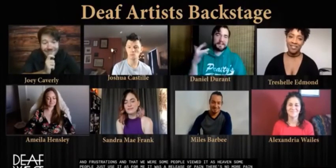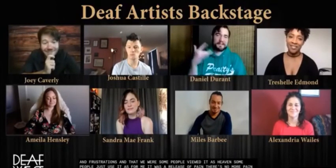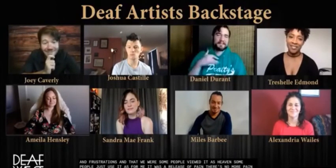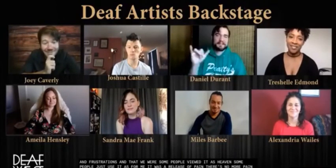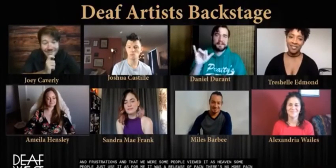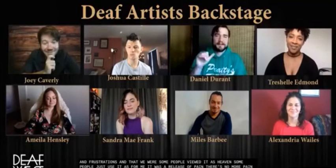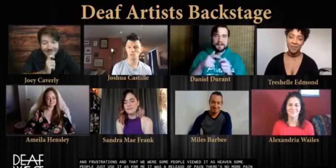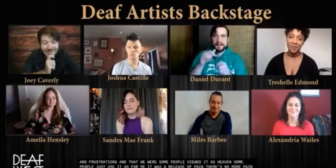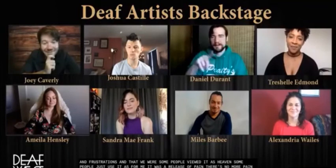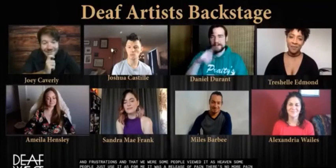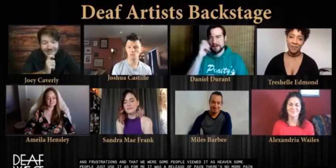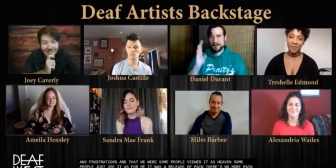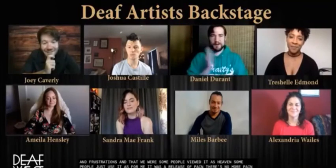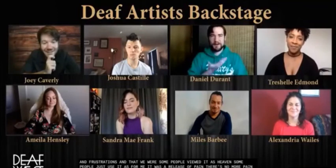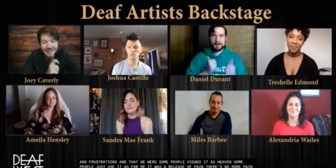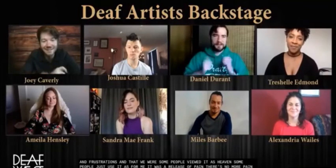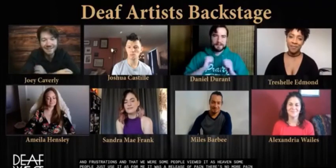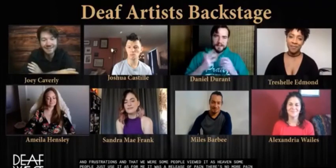Daniel: I feel very much like Miles does.